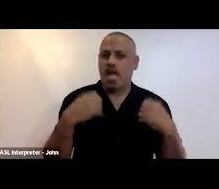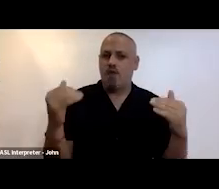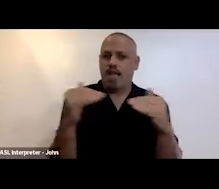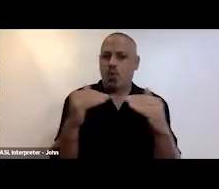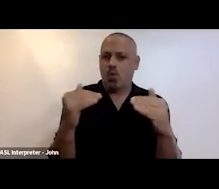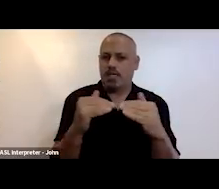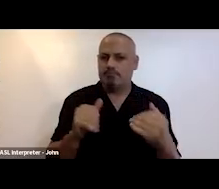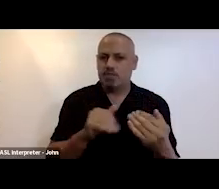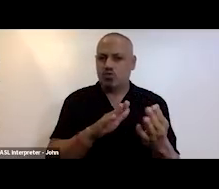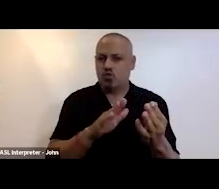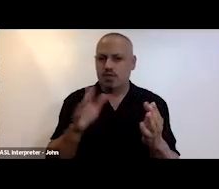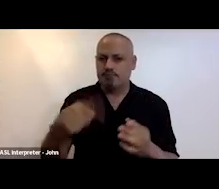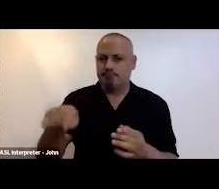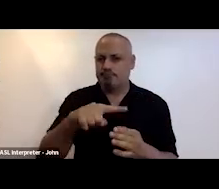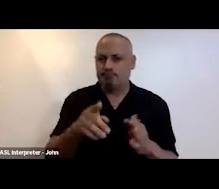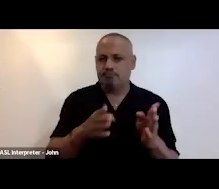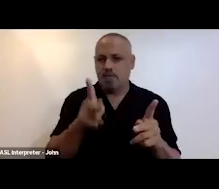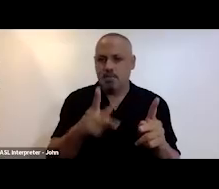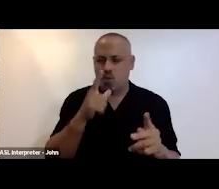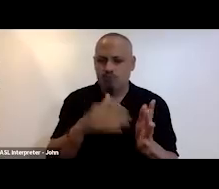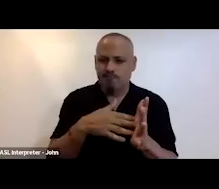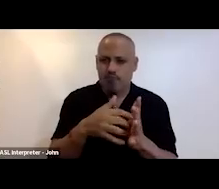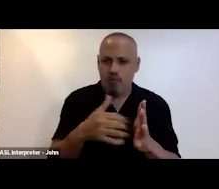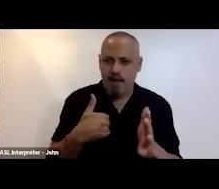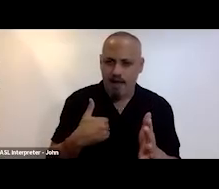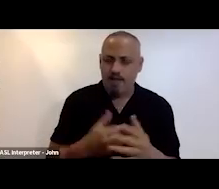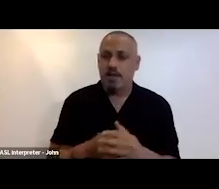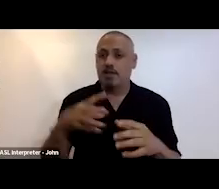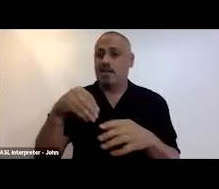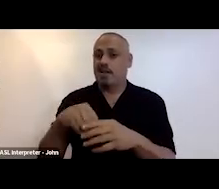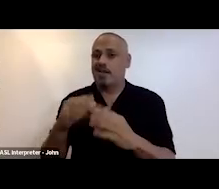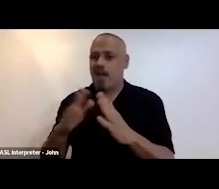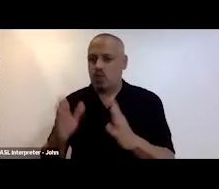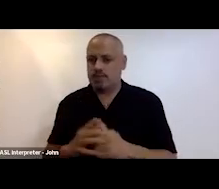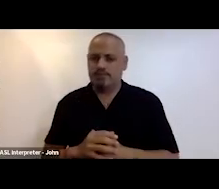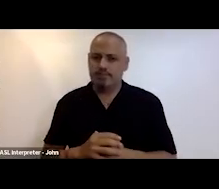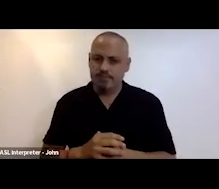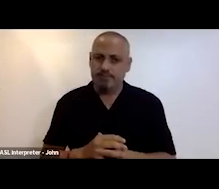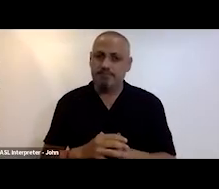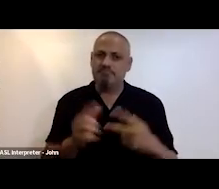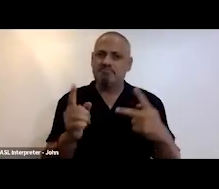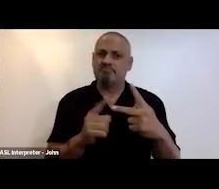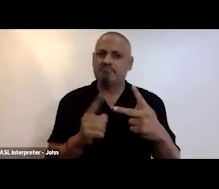with a focus on addressing individual's vulnerabilities while they're in housing. And then I'll talk a little bit about